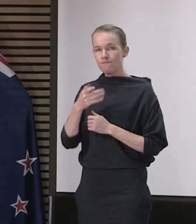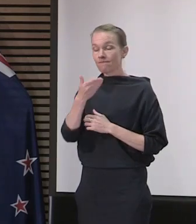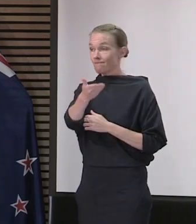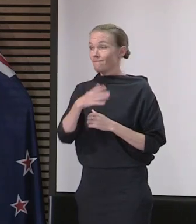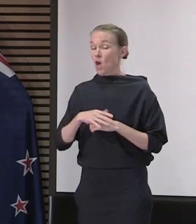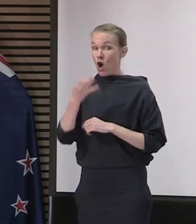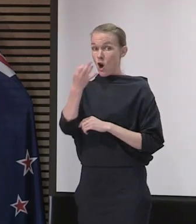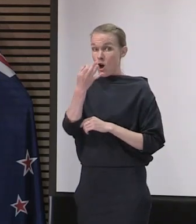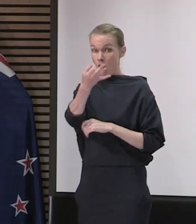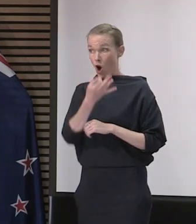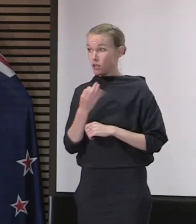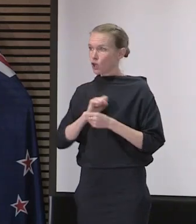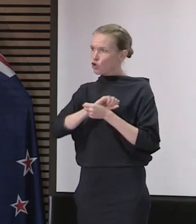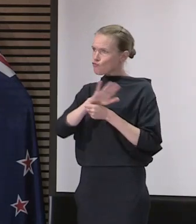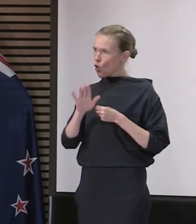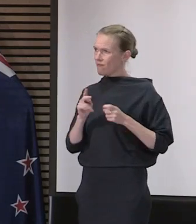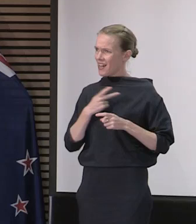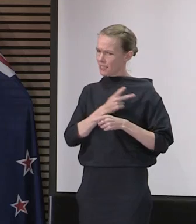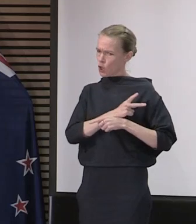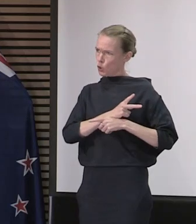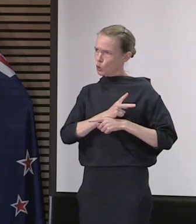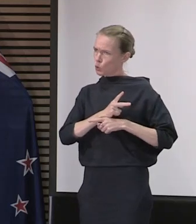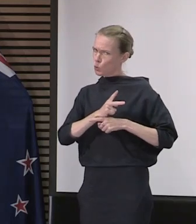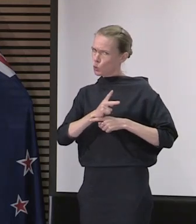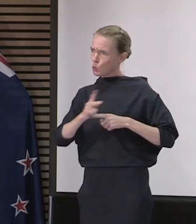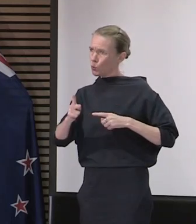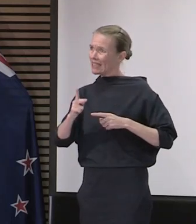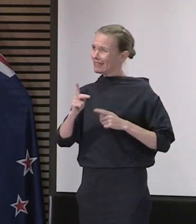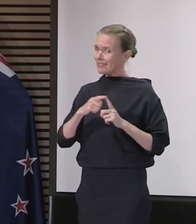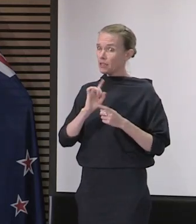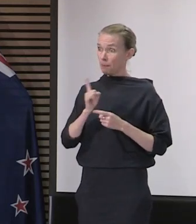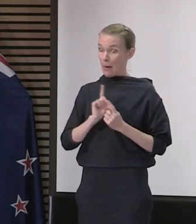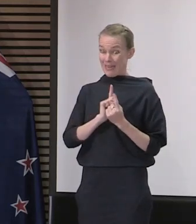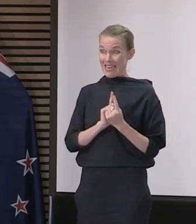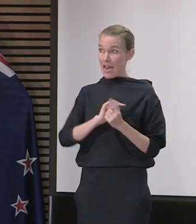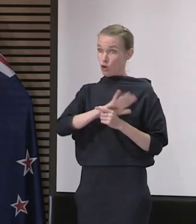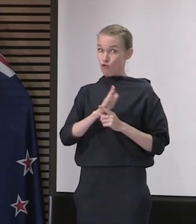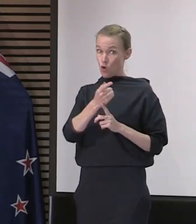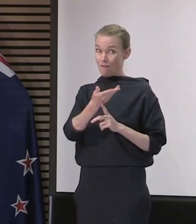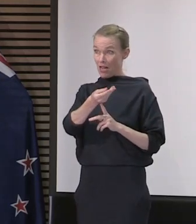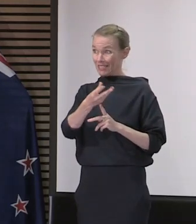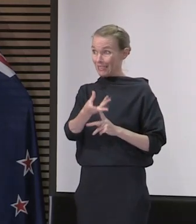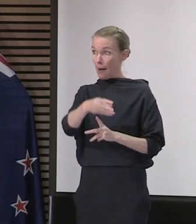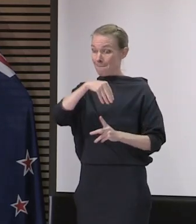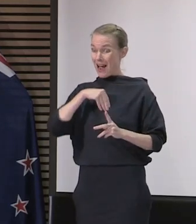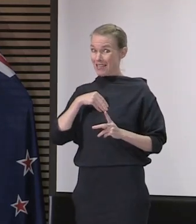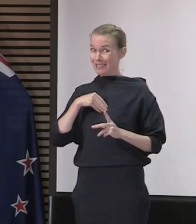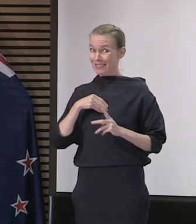period and just that really enough time to figure out whether the level three restrictions and perhaps